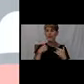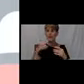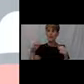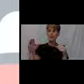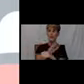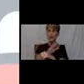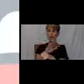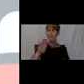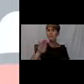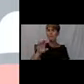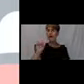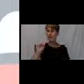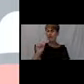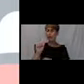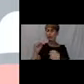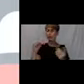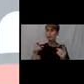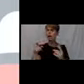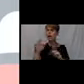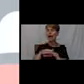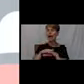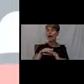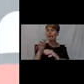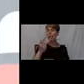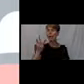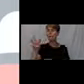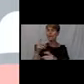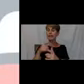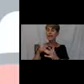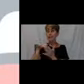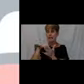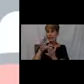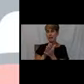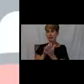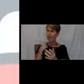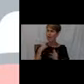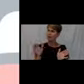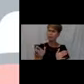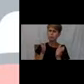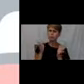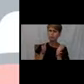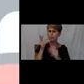on our website in the documents. I encourage you to check that out.